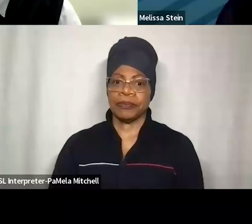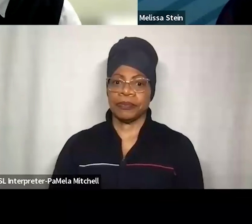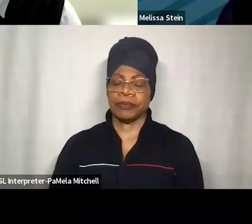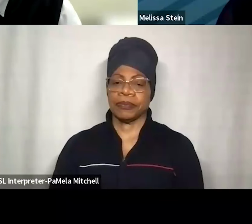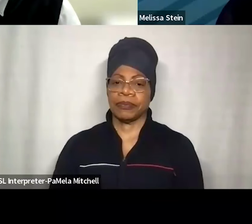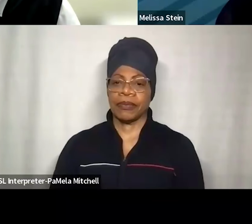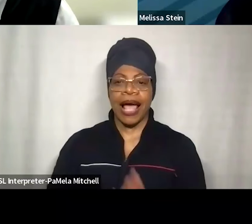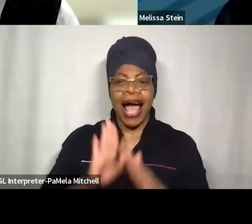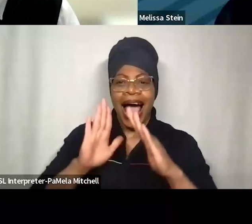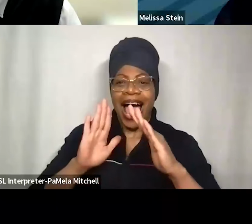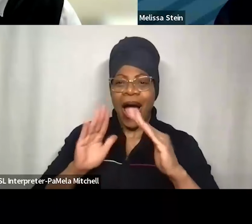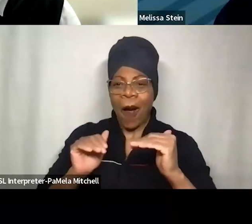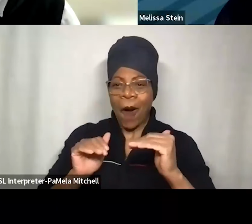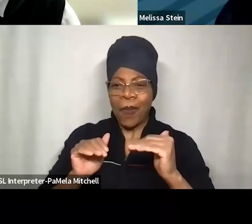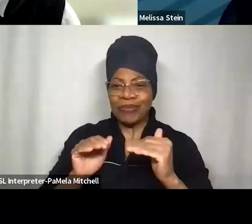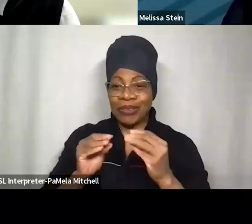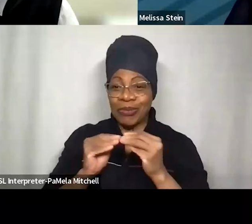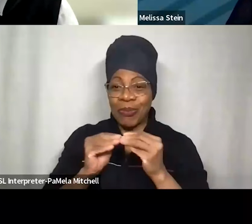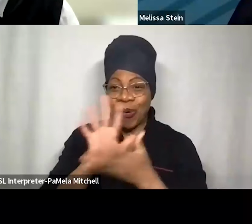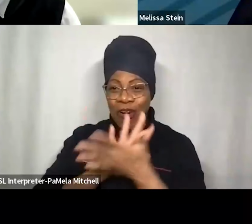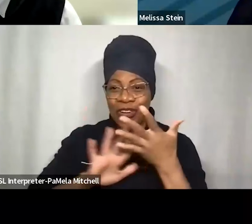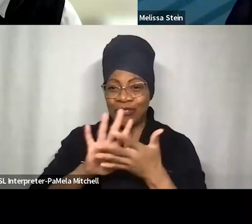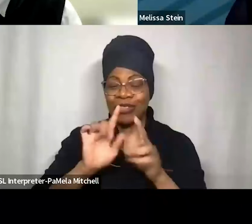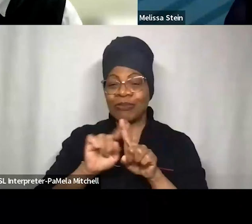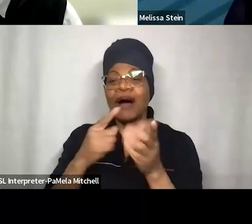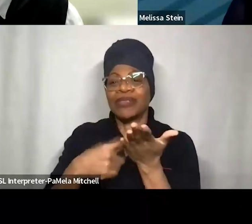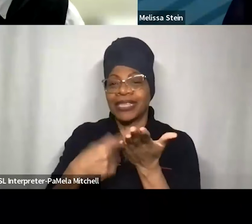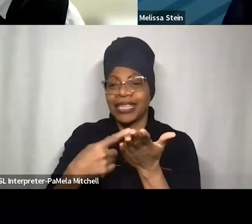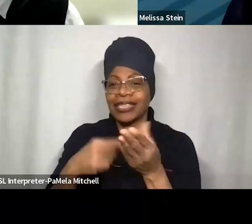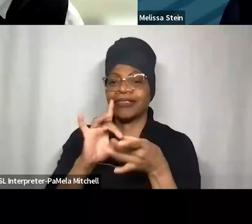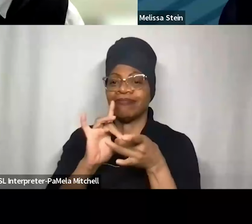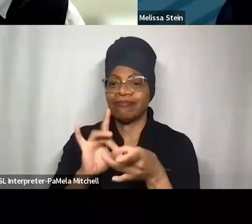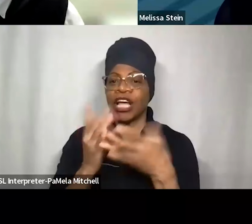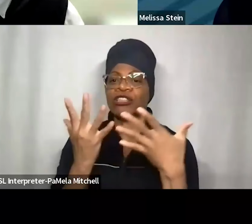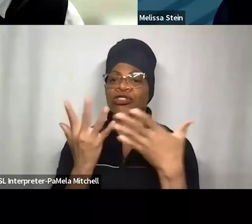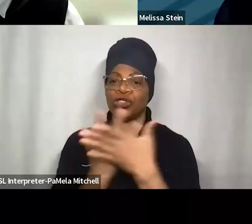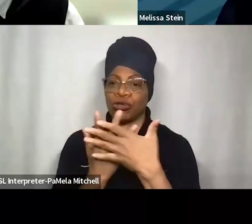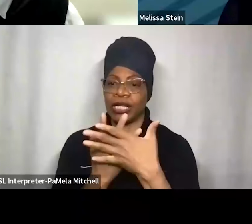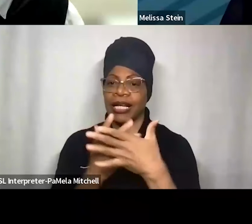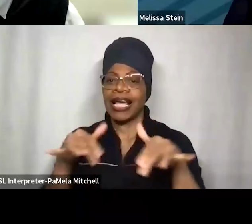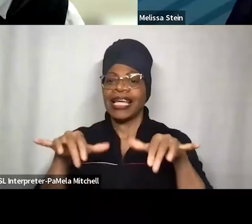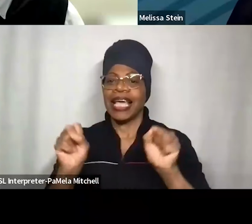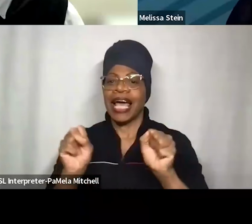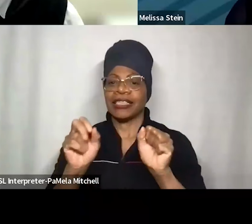I hope it didn't muddy the waters, but I was really talking about screening. Yes, that person responded, "Yes, thank you."